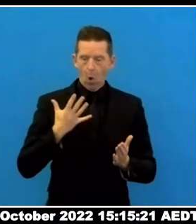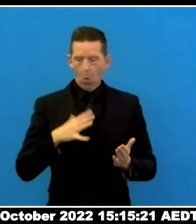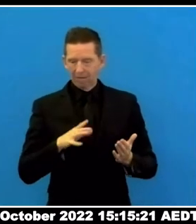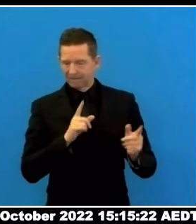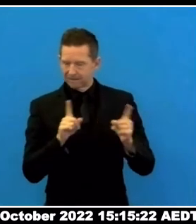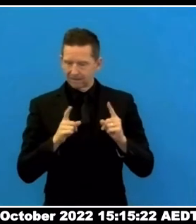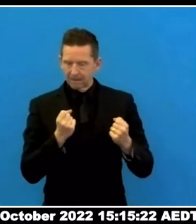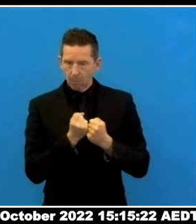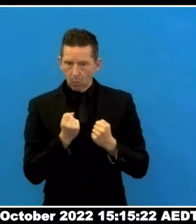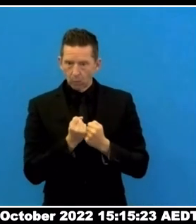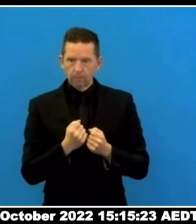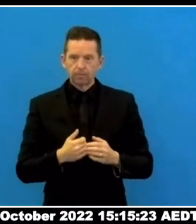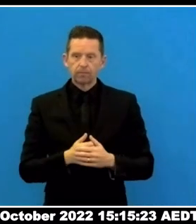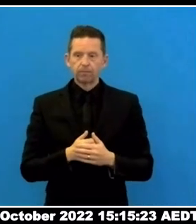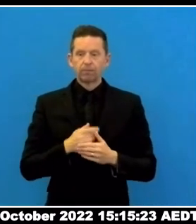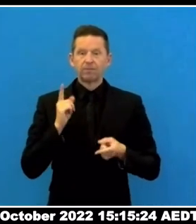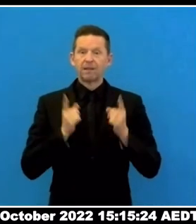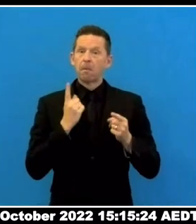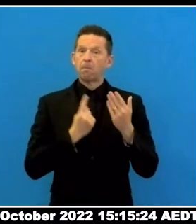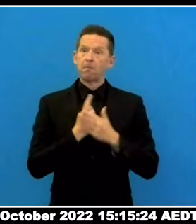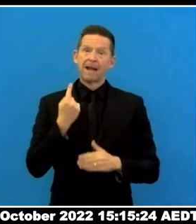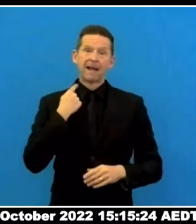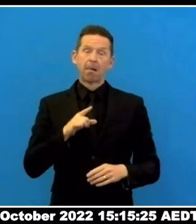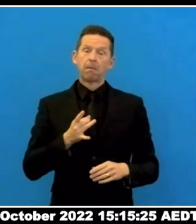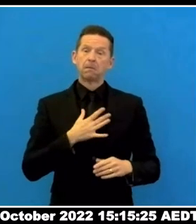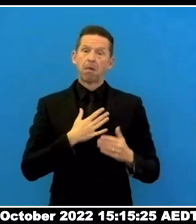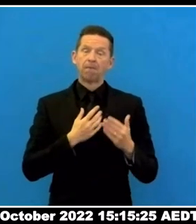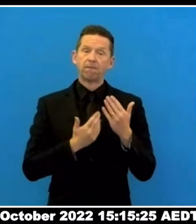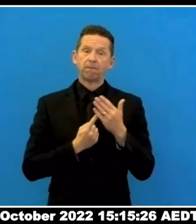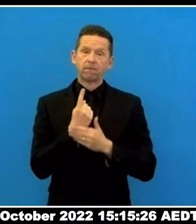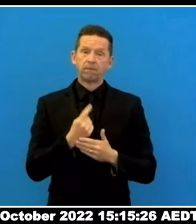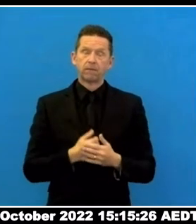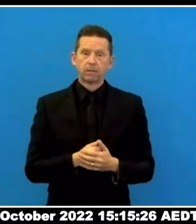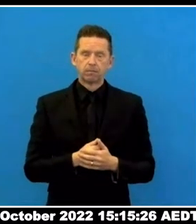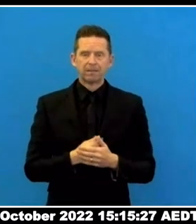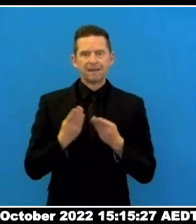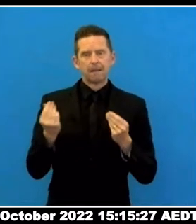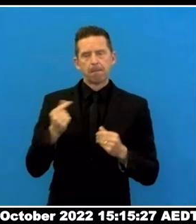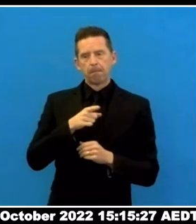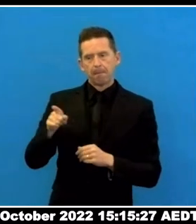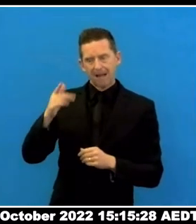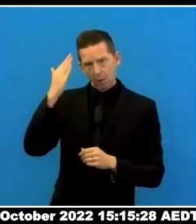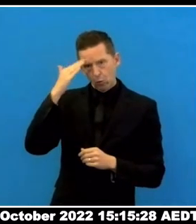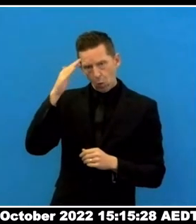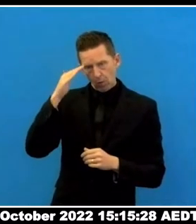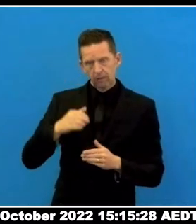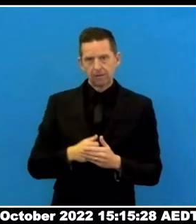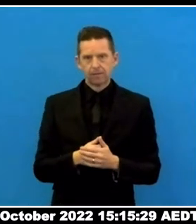Another mature adult couldn't cope with being unable to stay